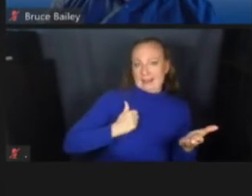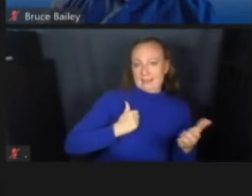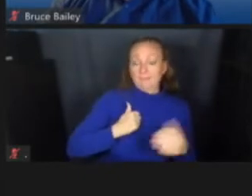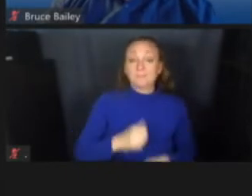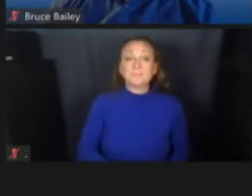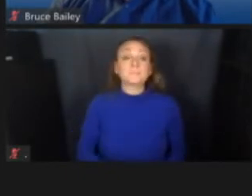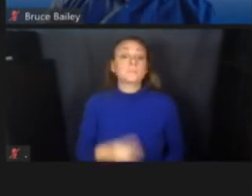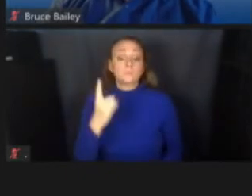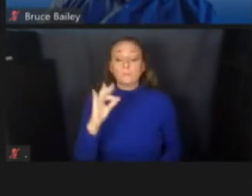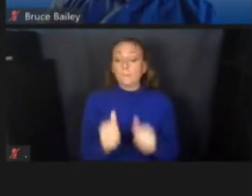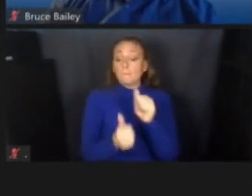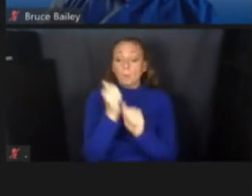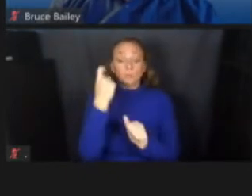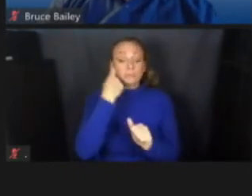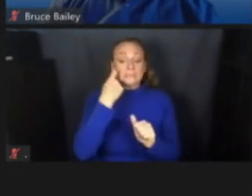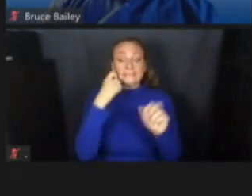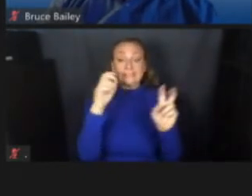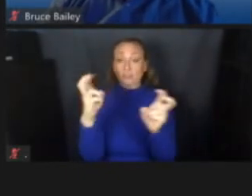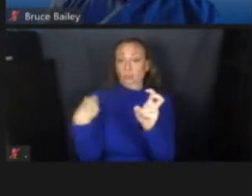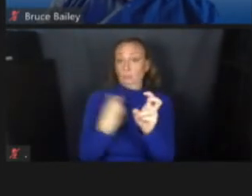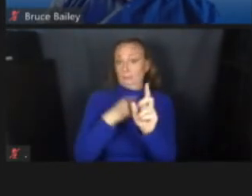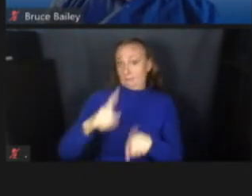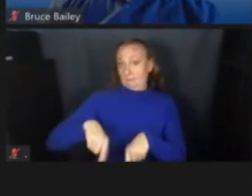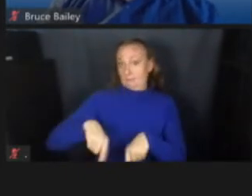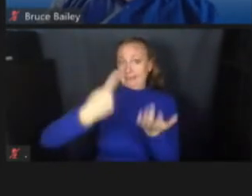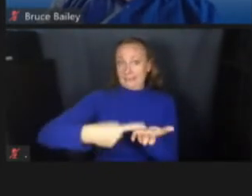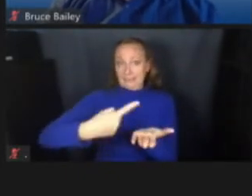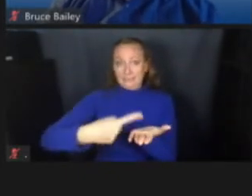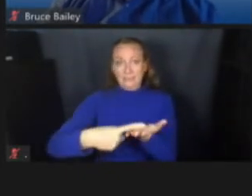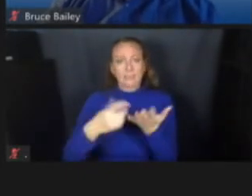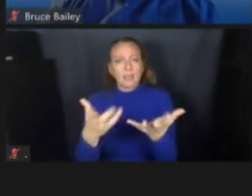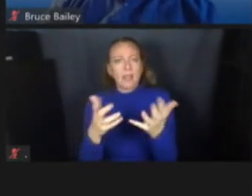is how to improve and check